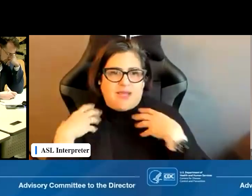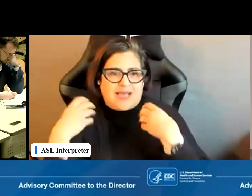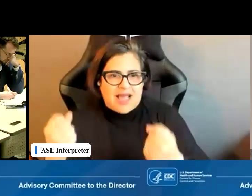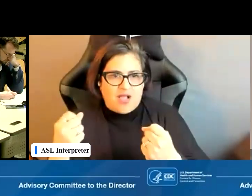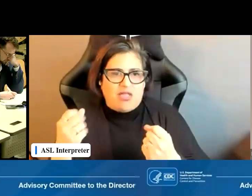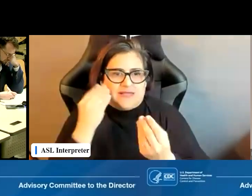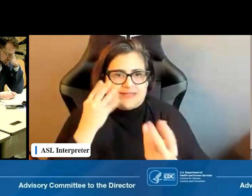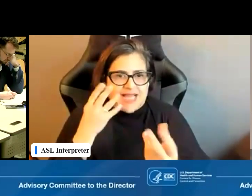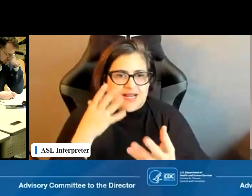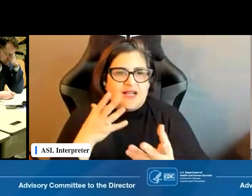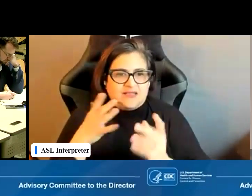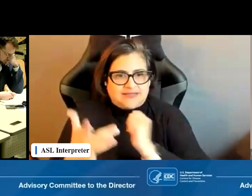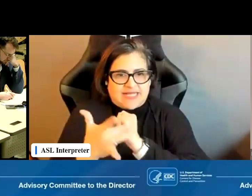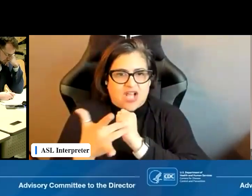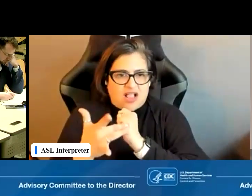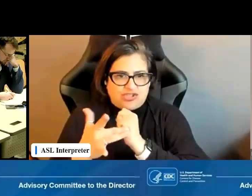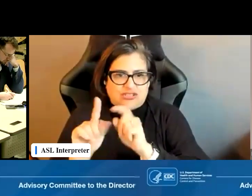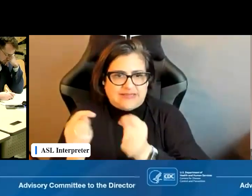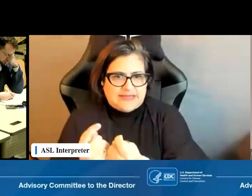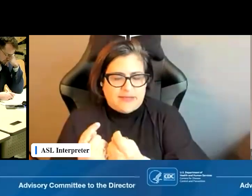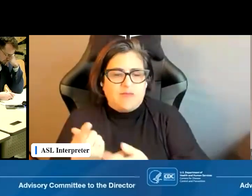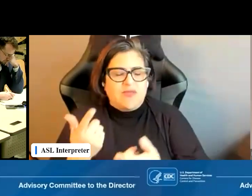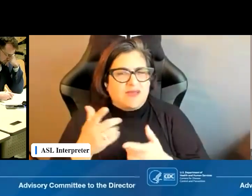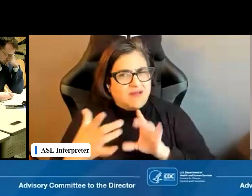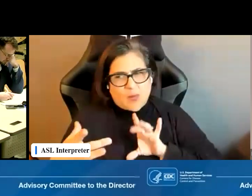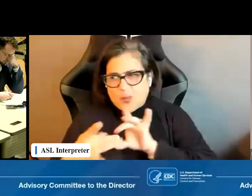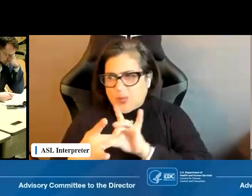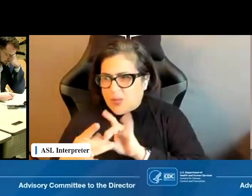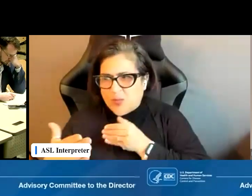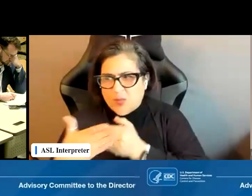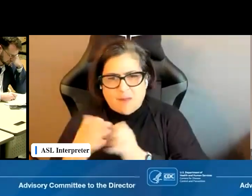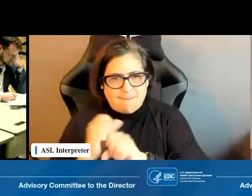very, very close with them on trying to make sure that we're coordinated and connected.